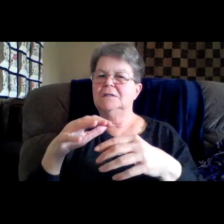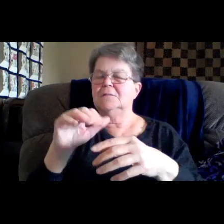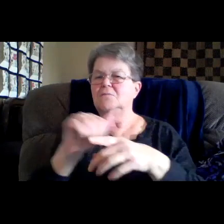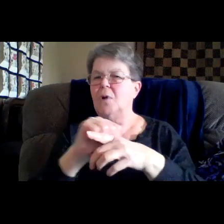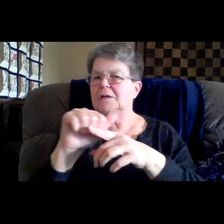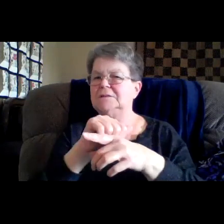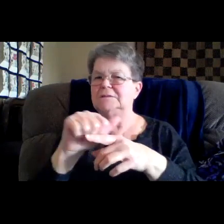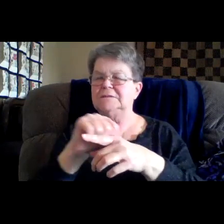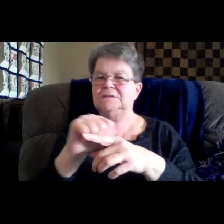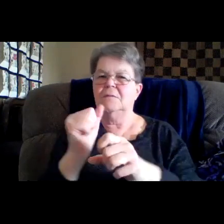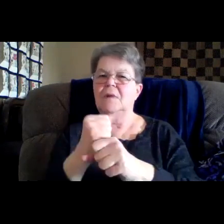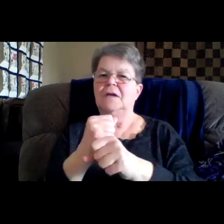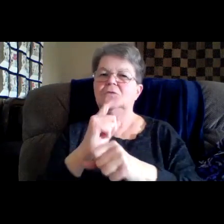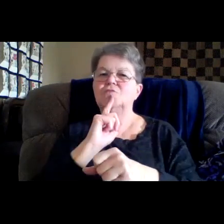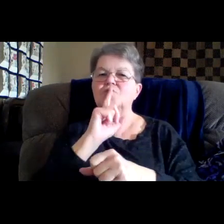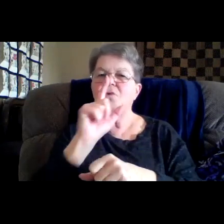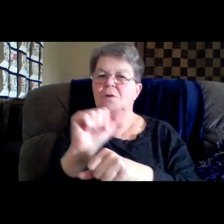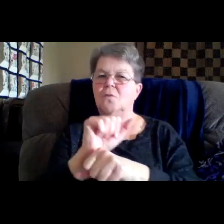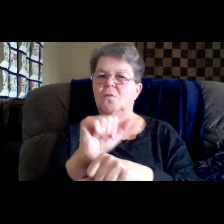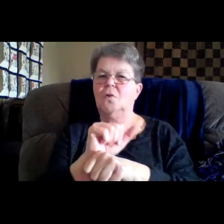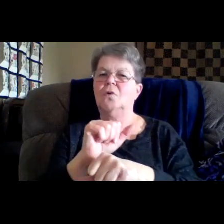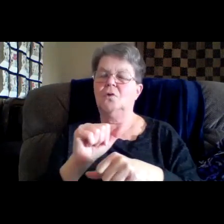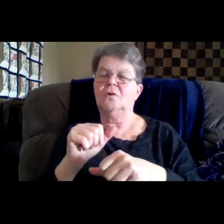and making it truly work on the ground for people. Next slide.